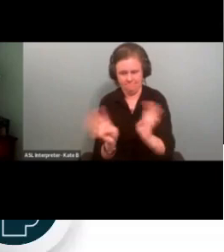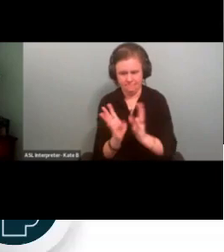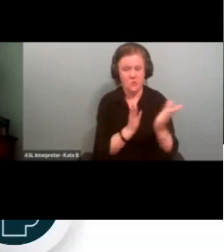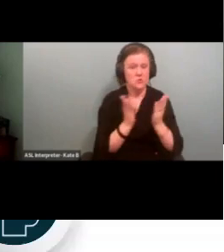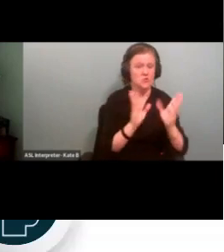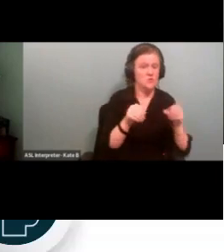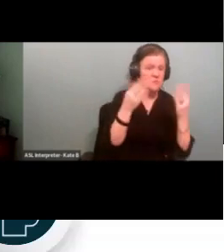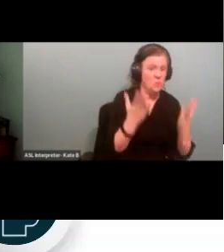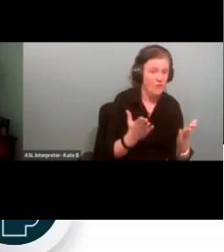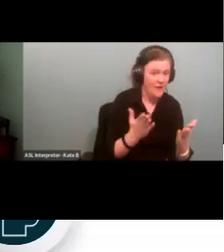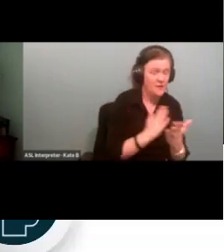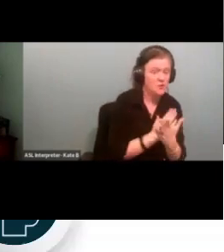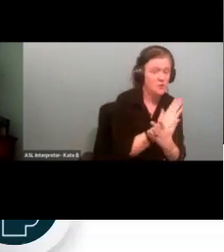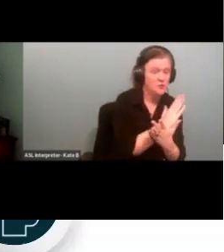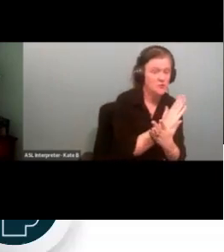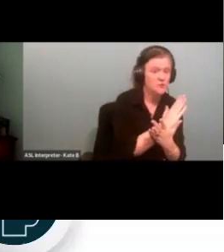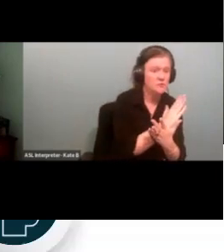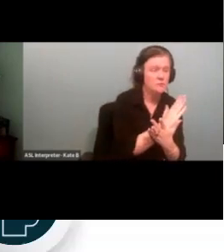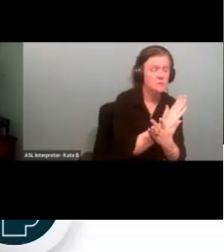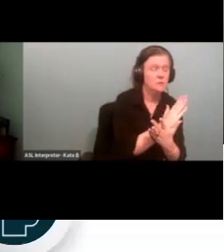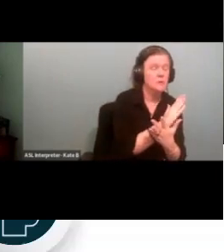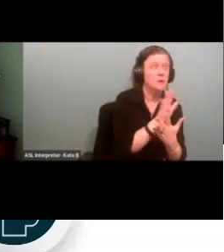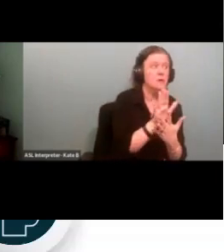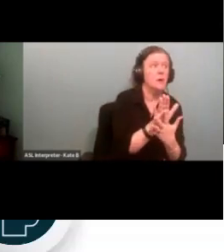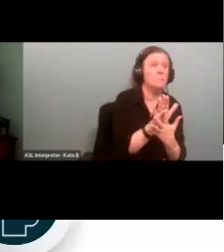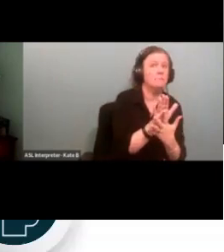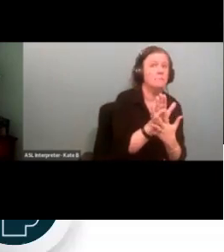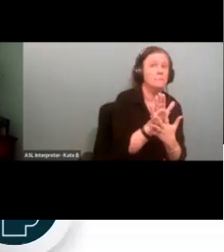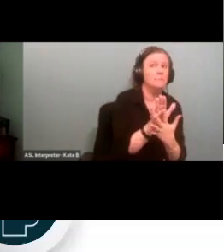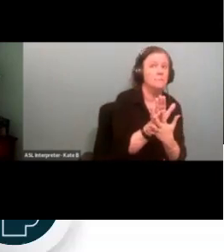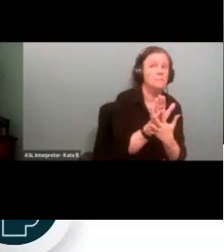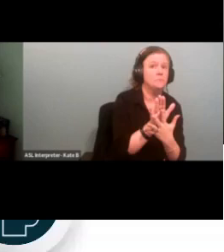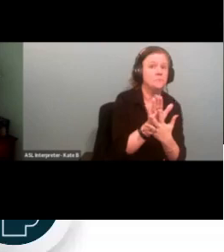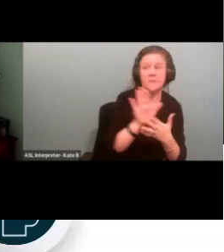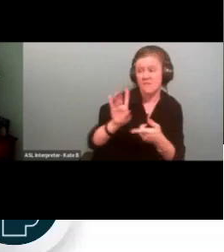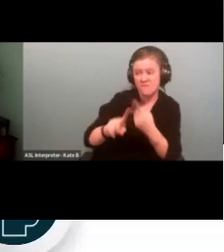might be on the plan of care, their friends, family, all of